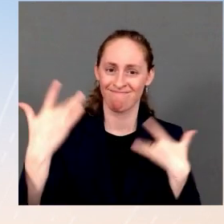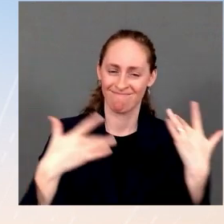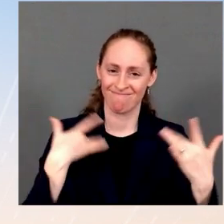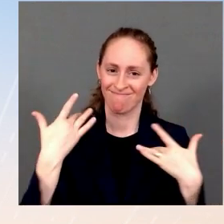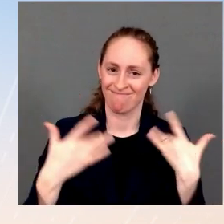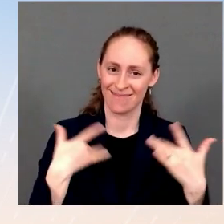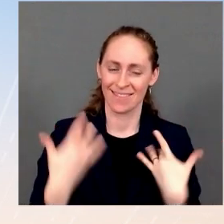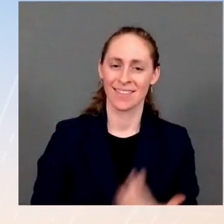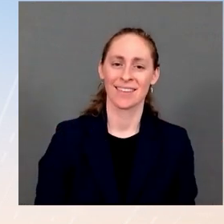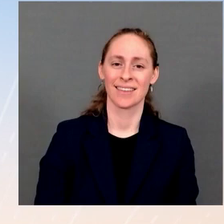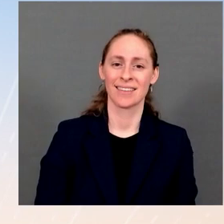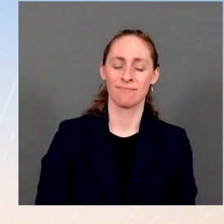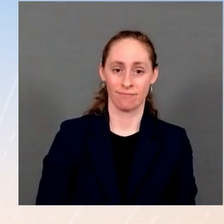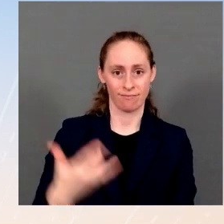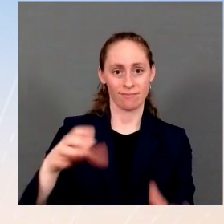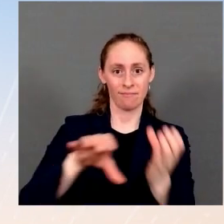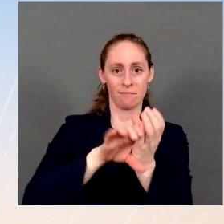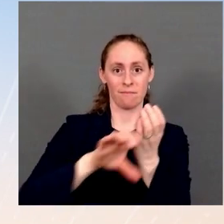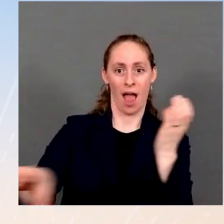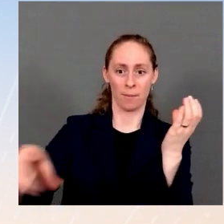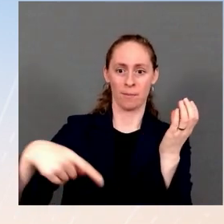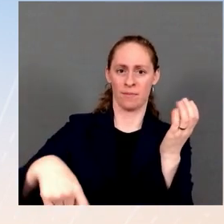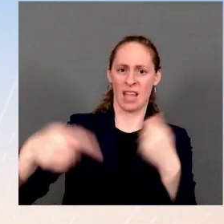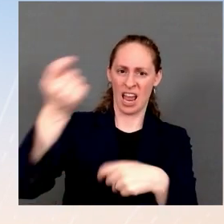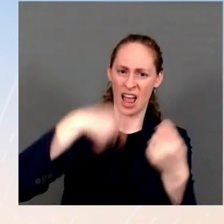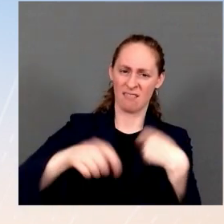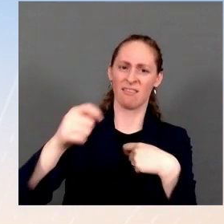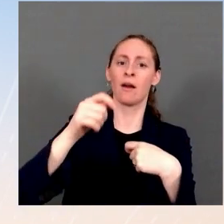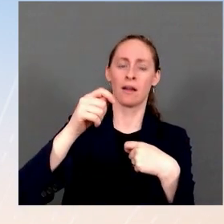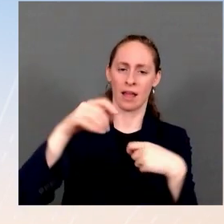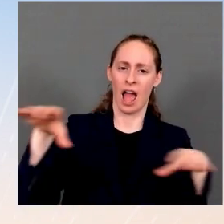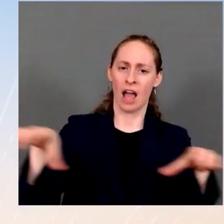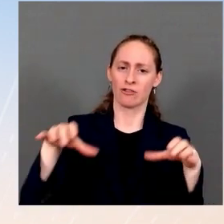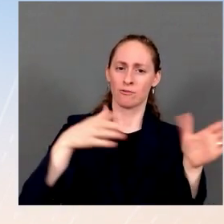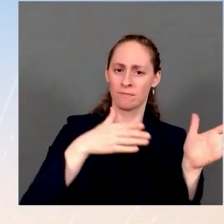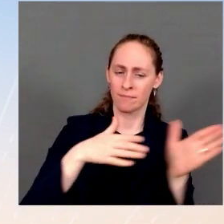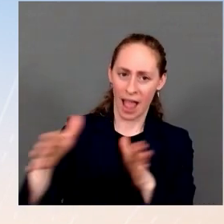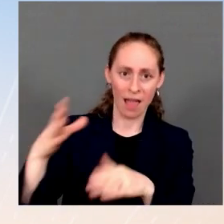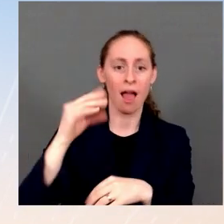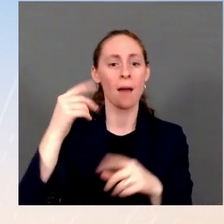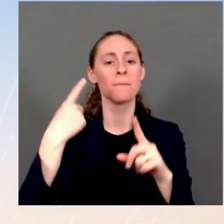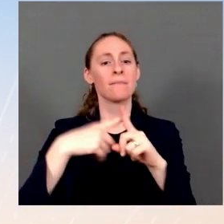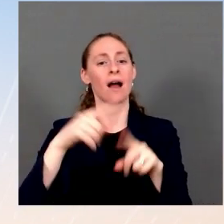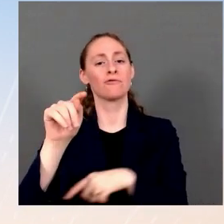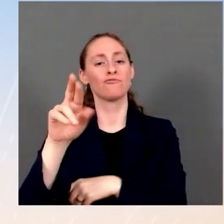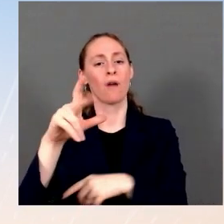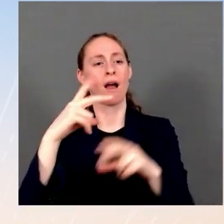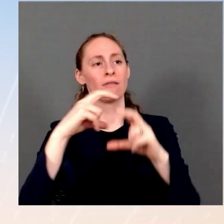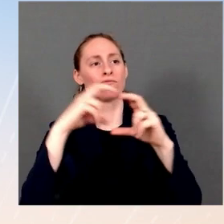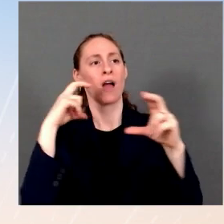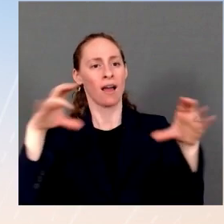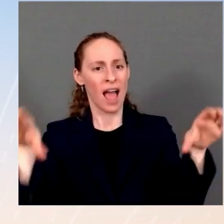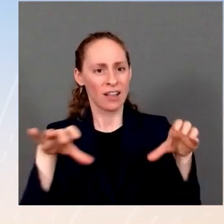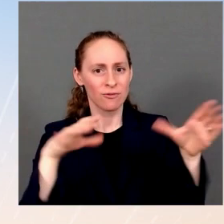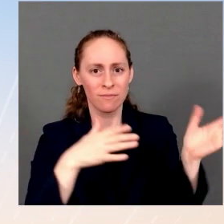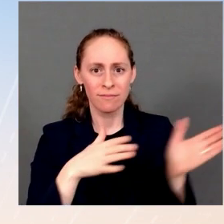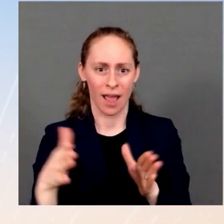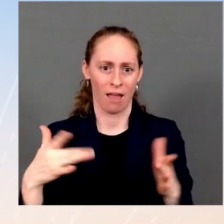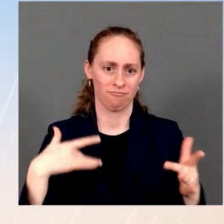Yesterday, the Department of Education released new data showing that 99 percent of students are enrolled in full-time in-person